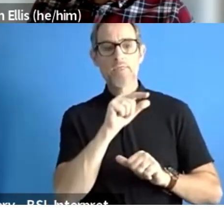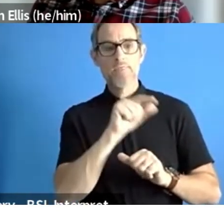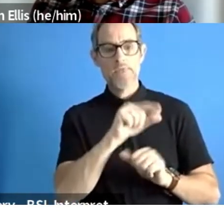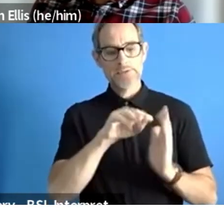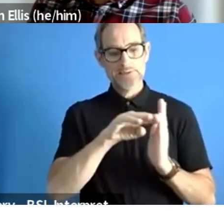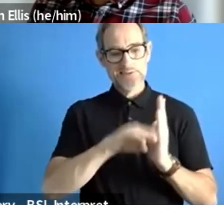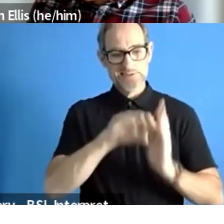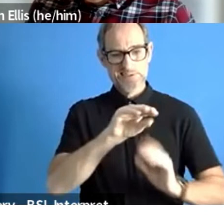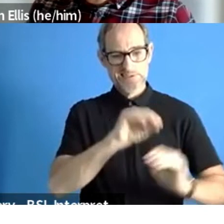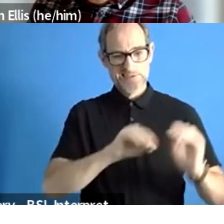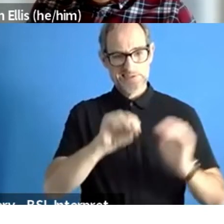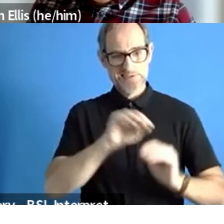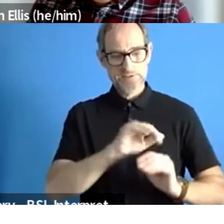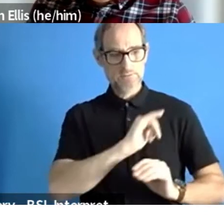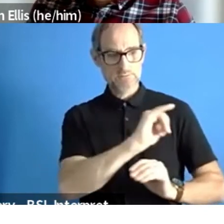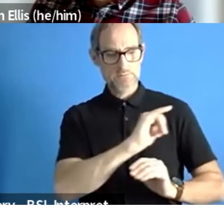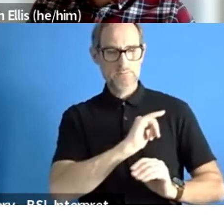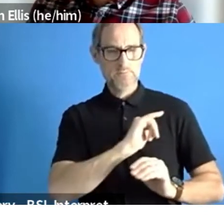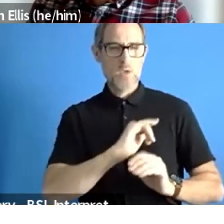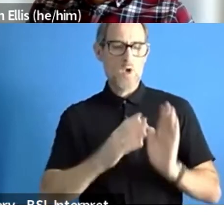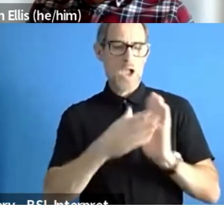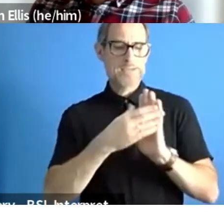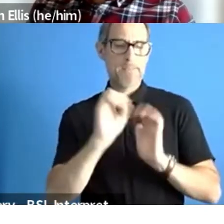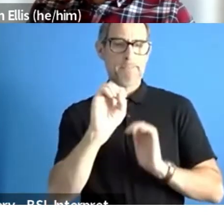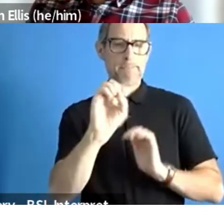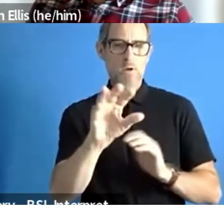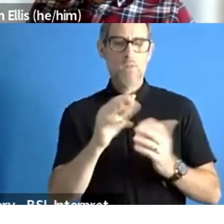to call out one of the examples.